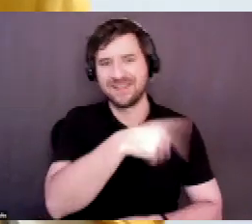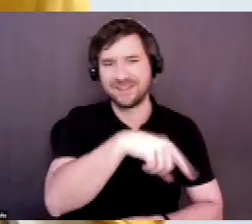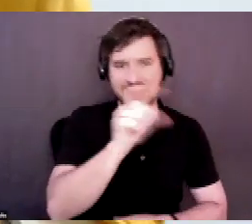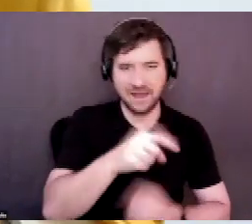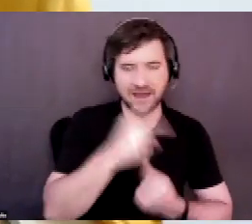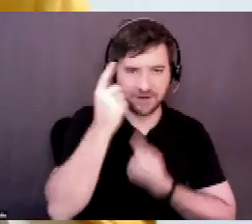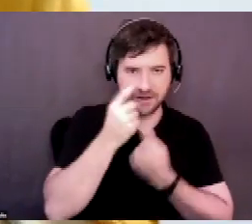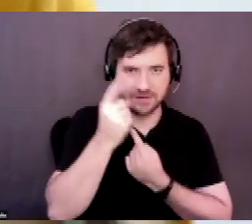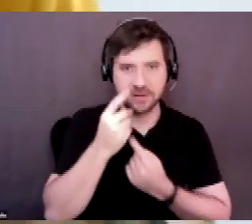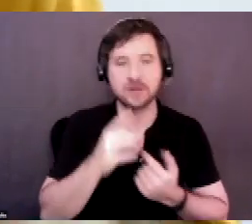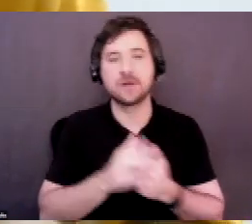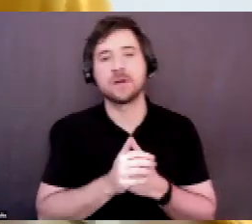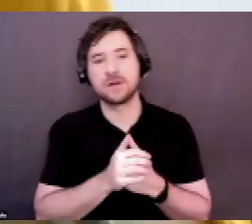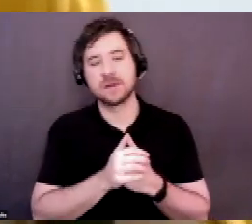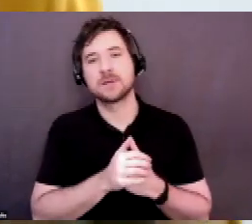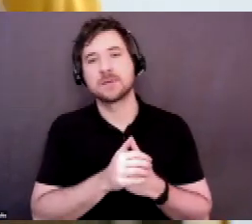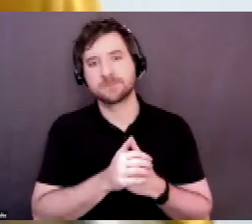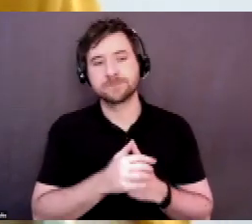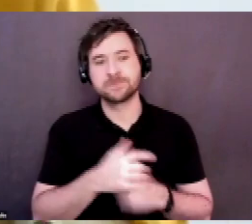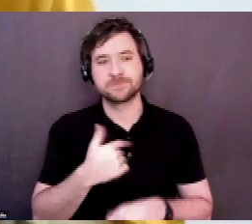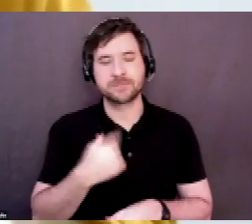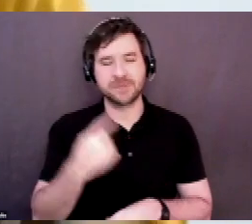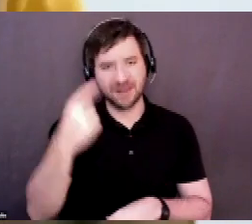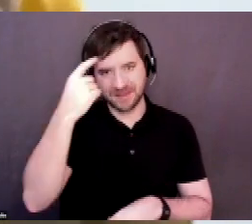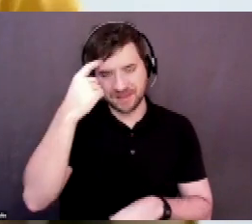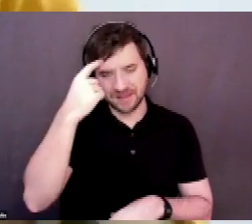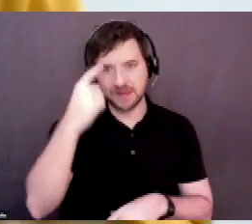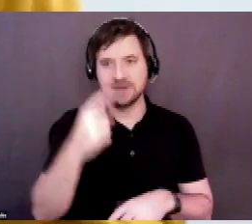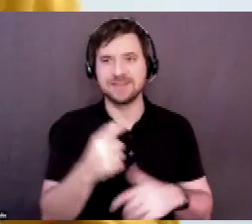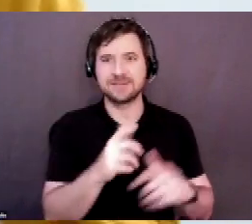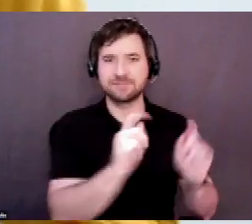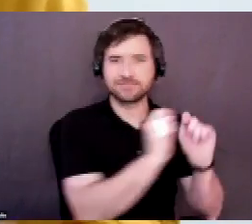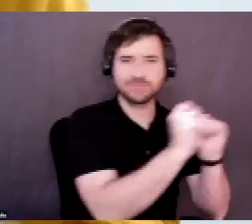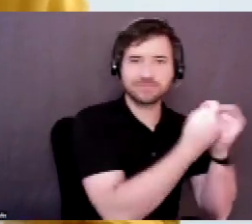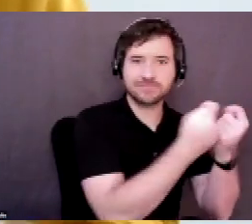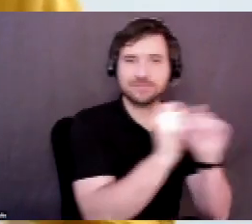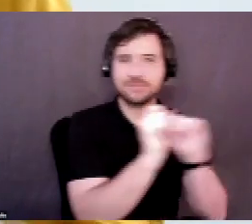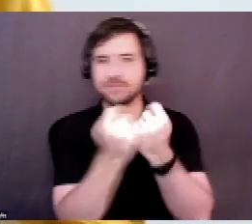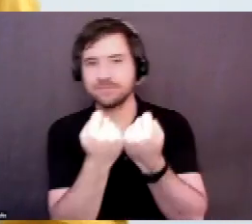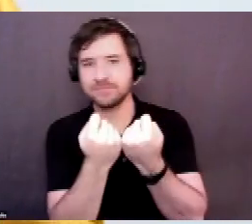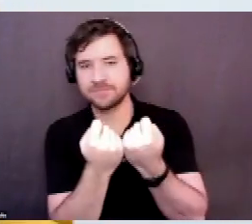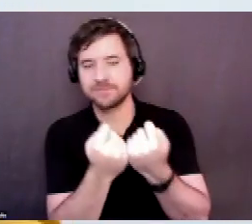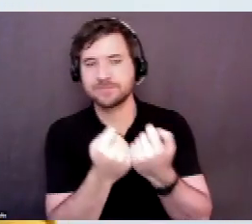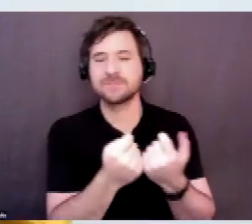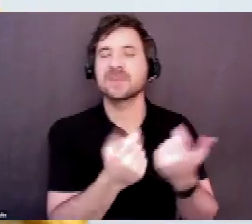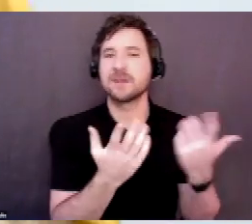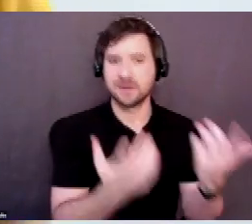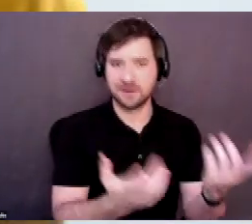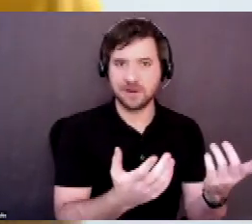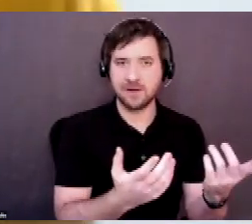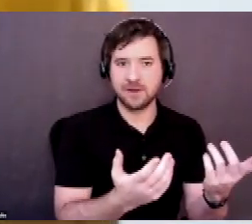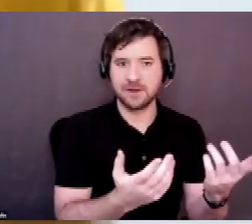So I do think that pairing up of a facility that does usually,